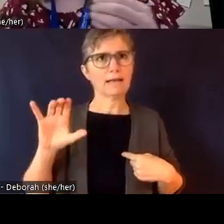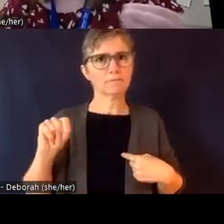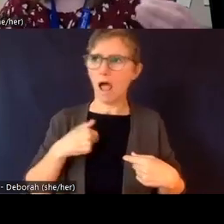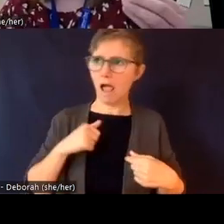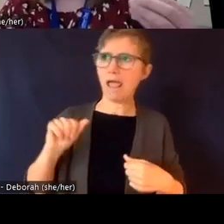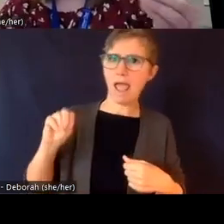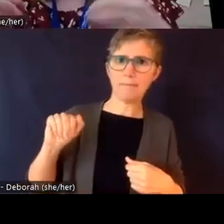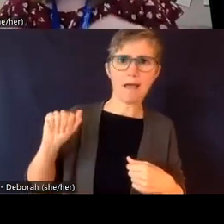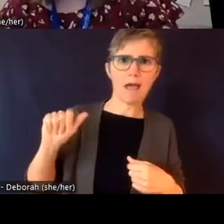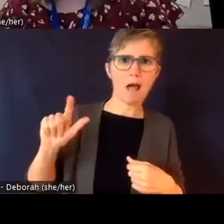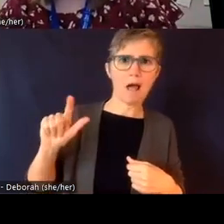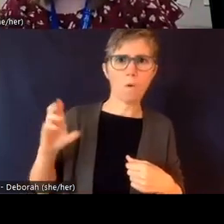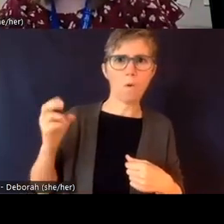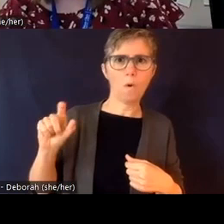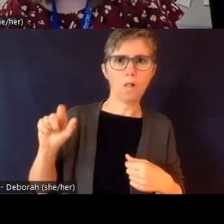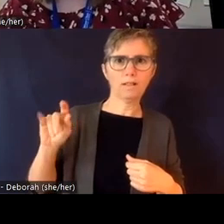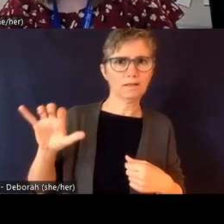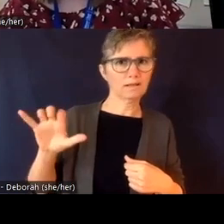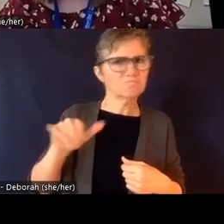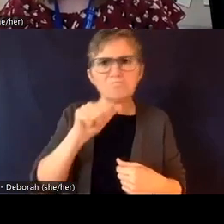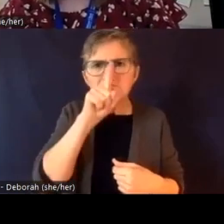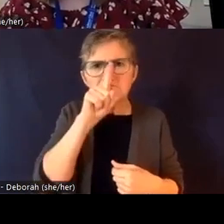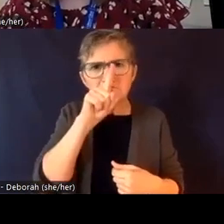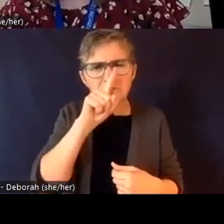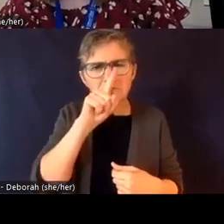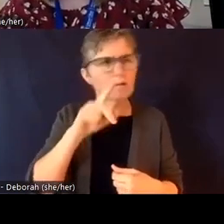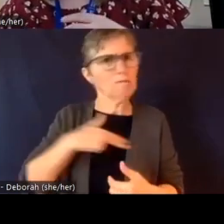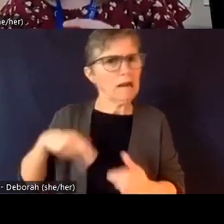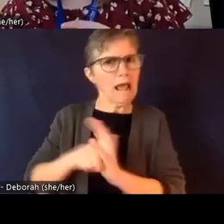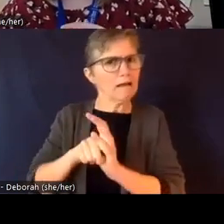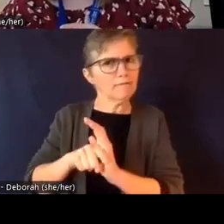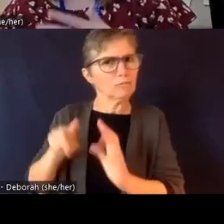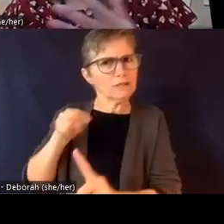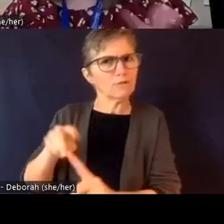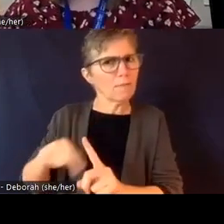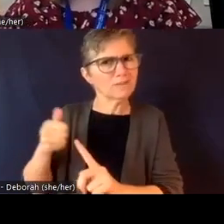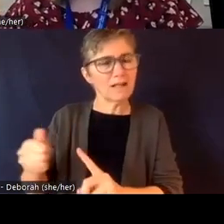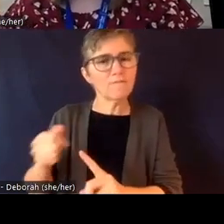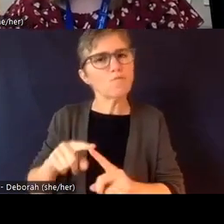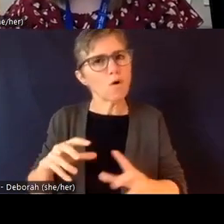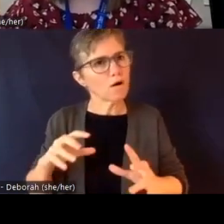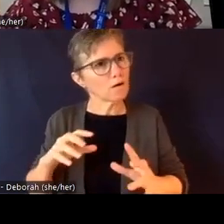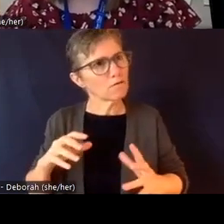more stigma about oneself or negative perceptions. It actually takes an act of Congress to change the